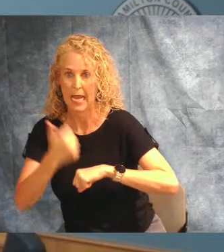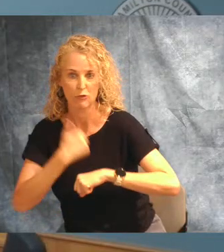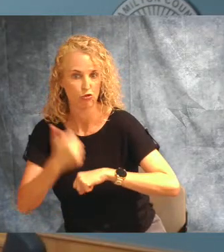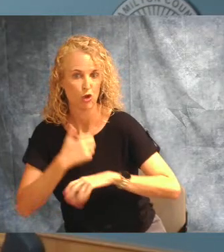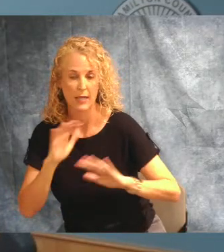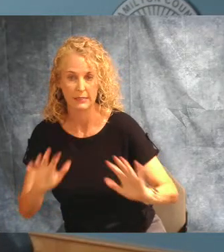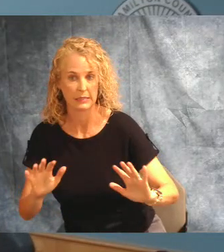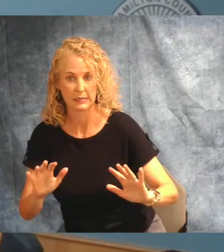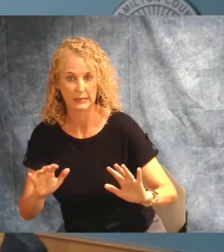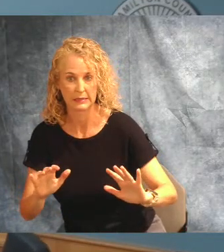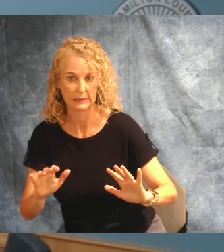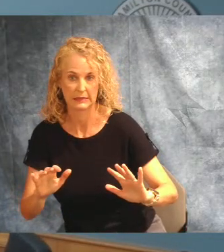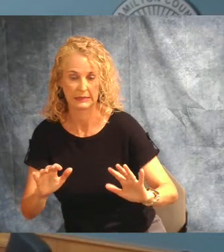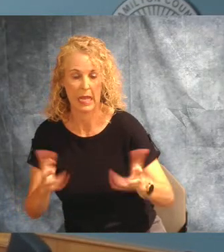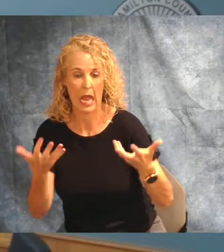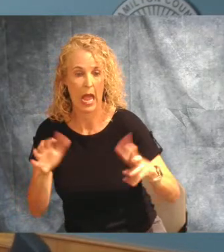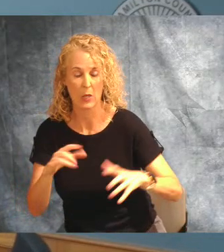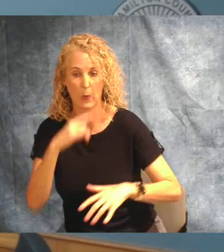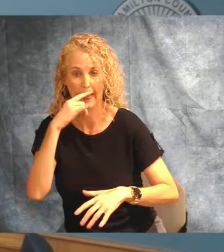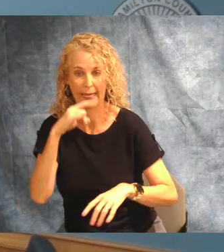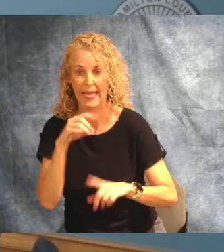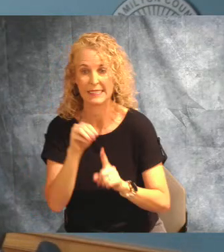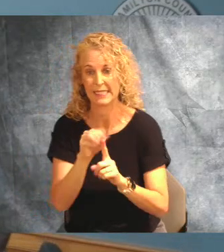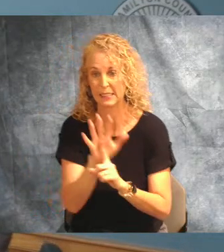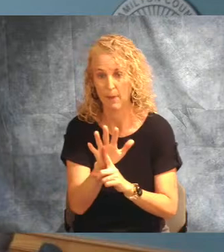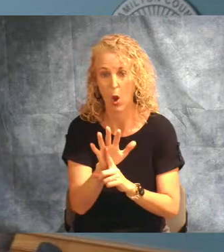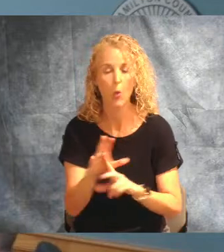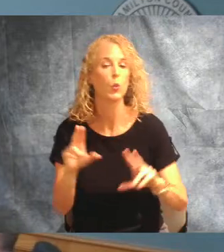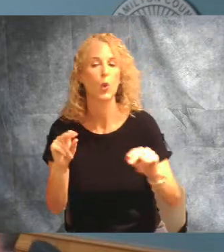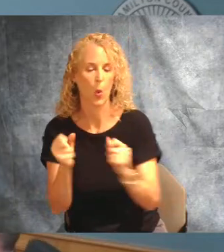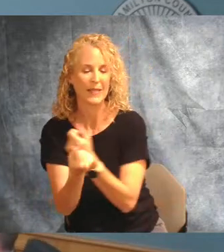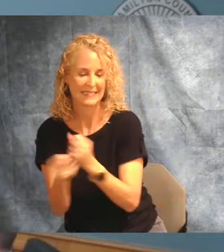cents. If it's not good, I don't want the kid. I want the kids to have the best. But I do support